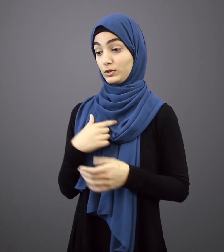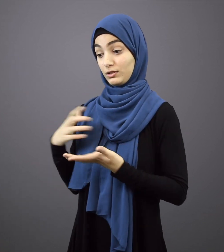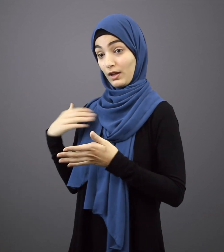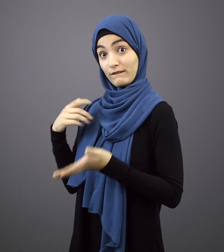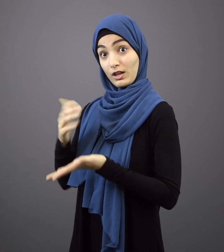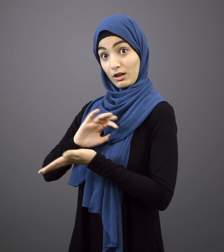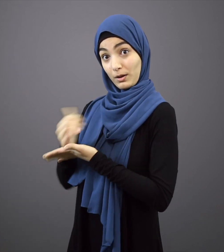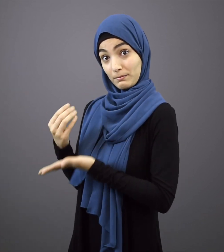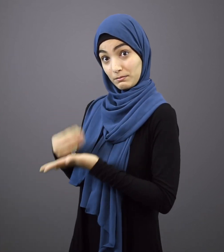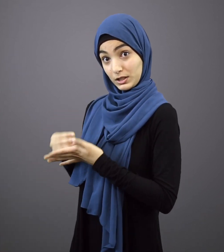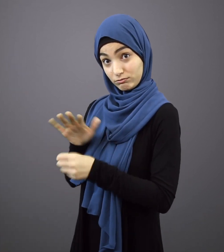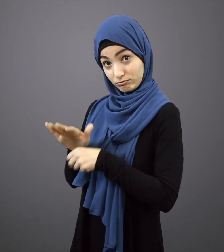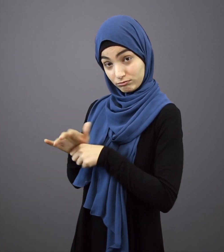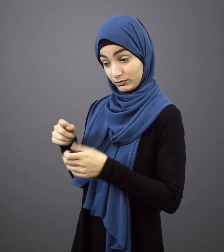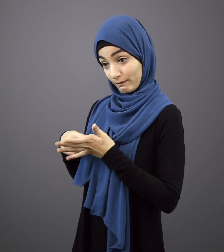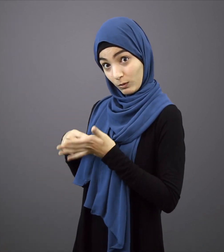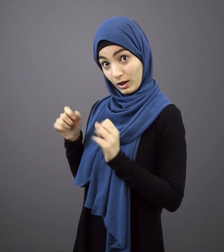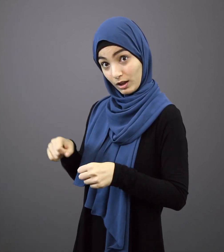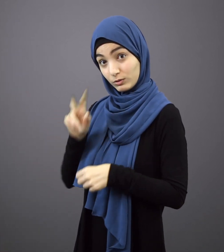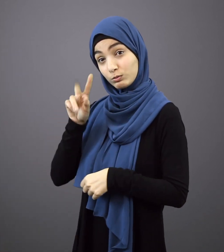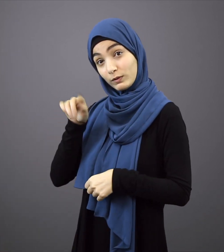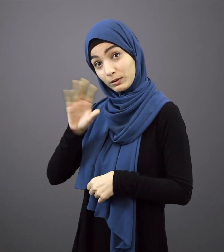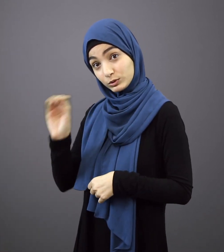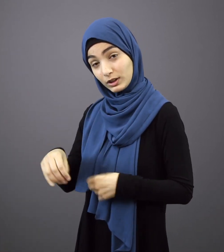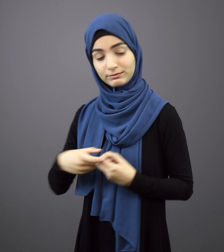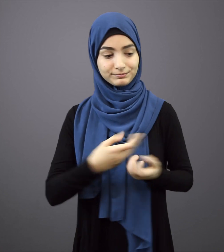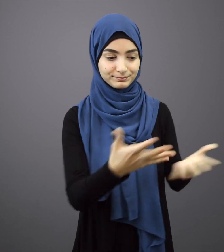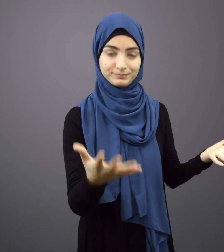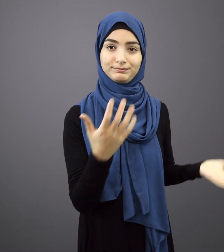We donate based on how much we can (about 2.5% of our income)